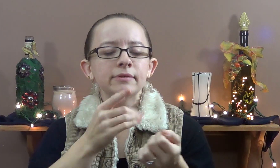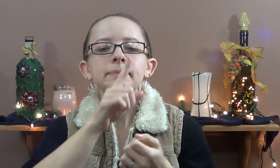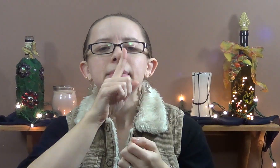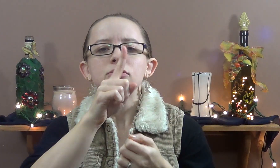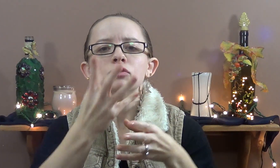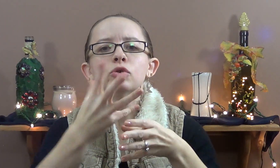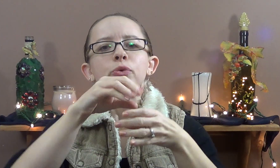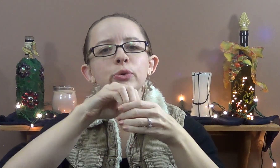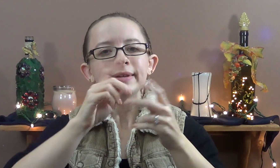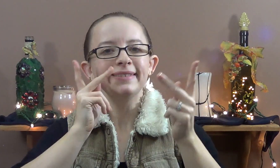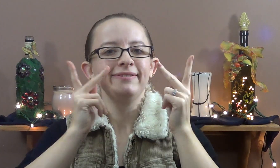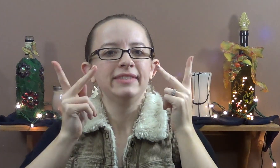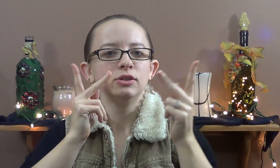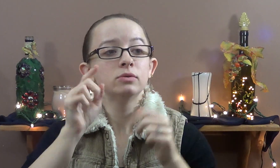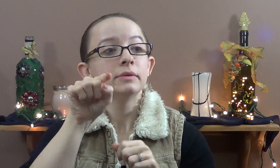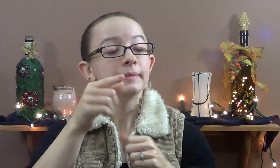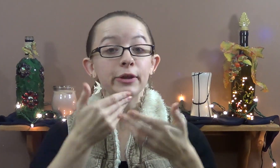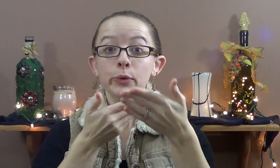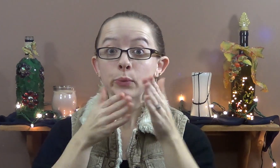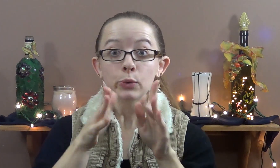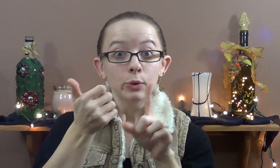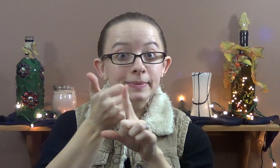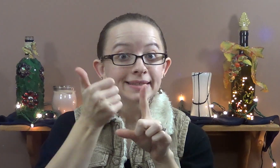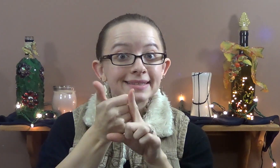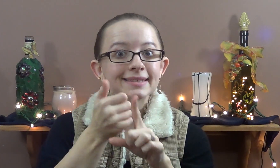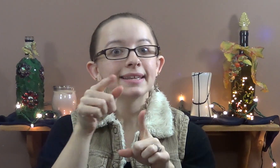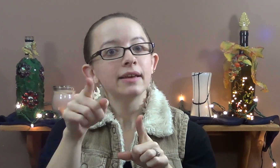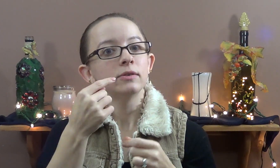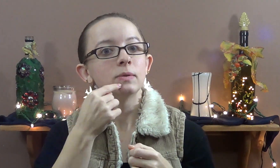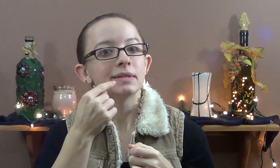flipping out". Whatever that is, make sure you're including the visual information.